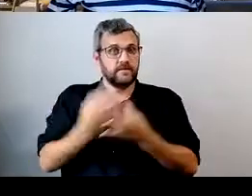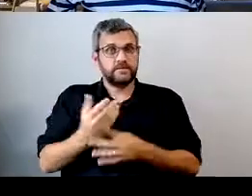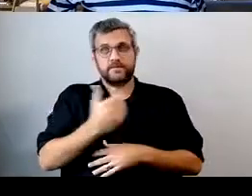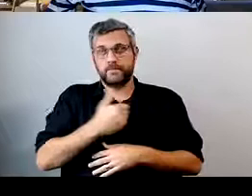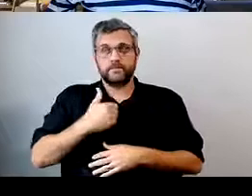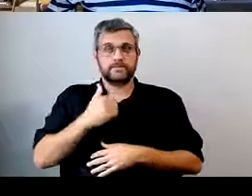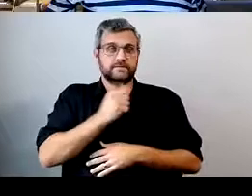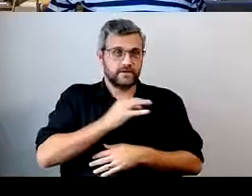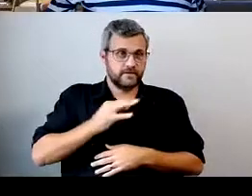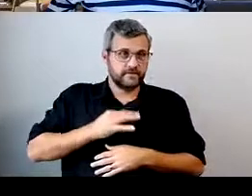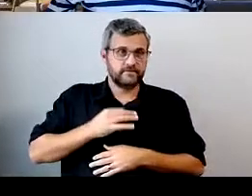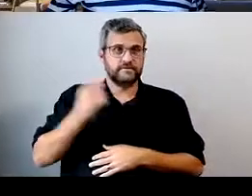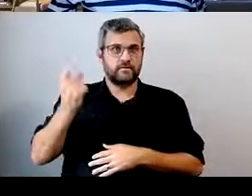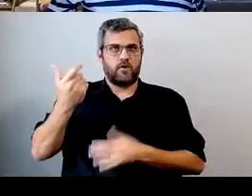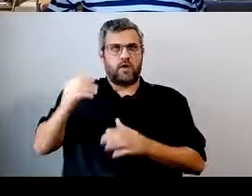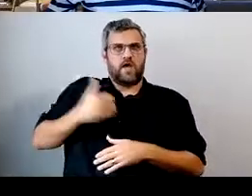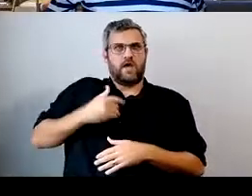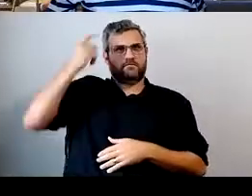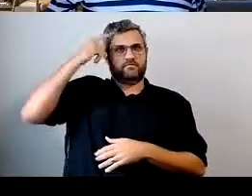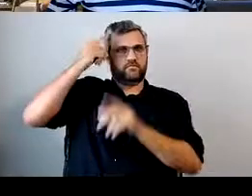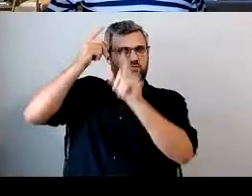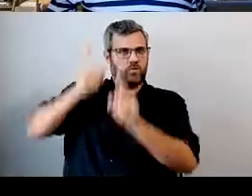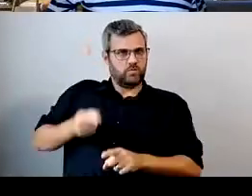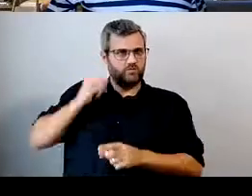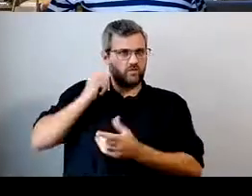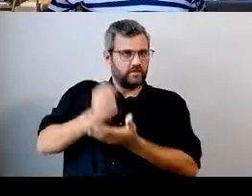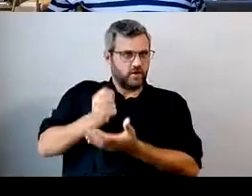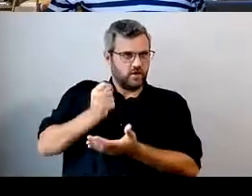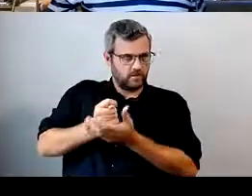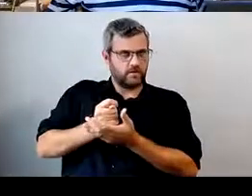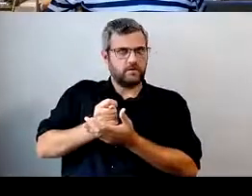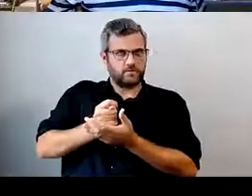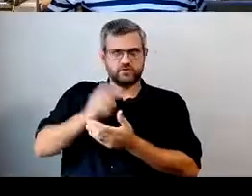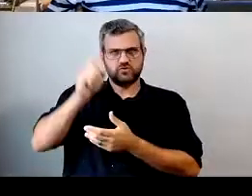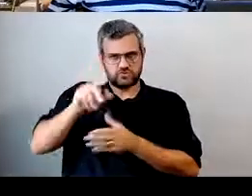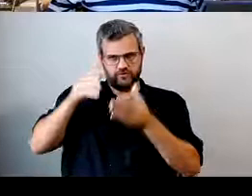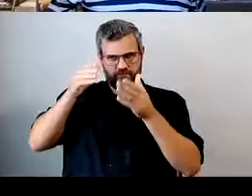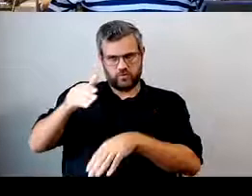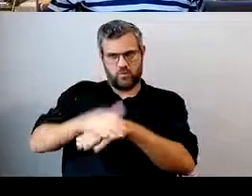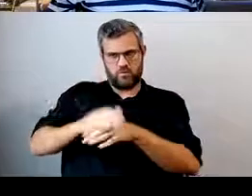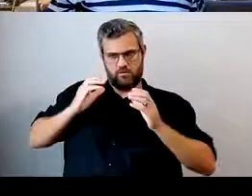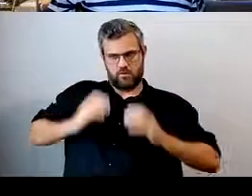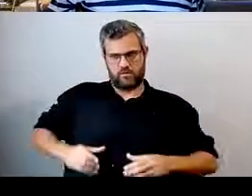may have their own goals in mind for therapy. However, therapy goals must around the client. We don't take this into consideration enough